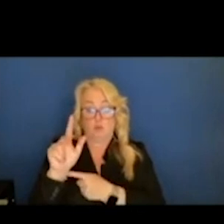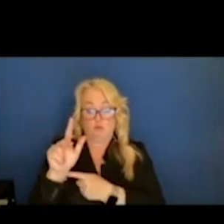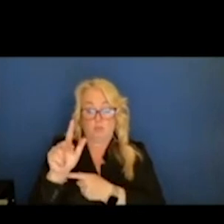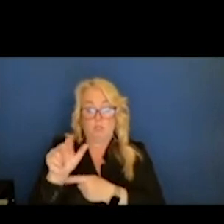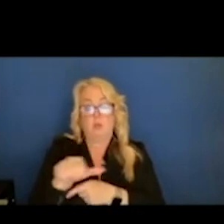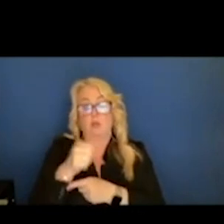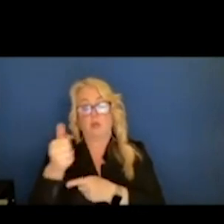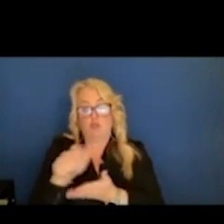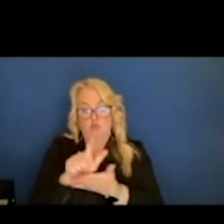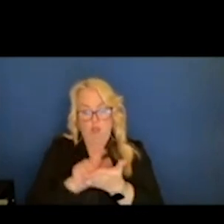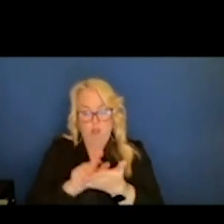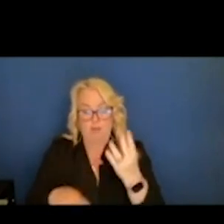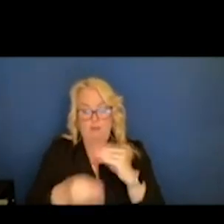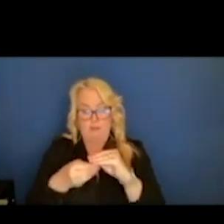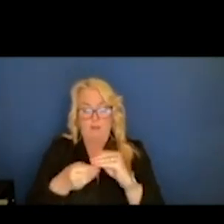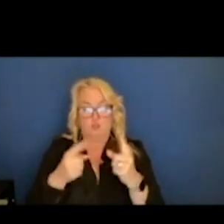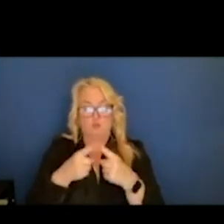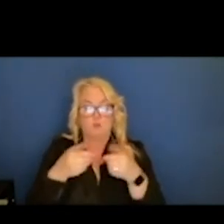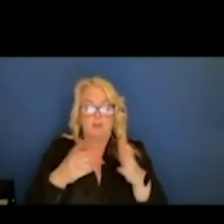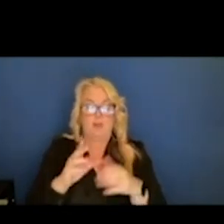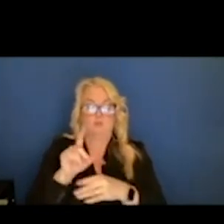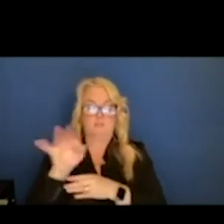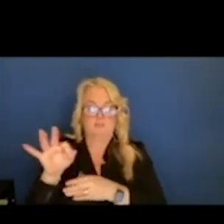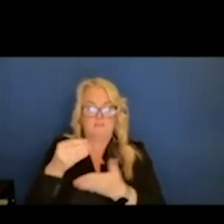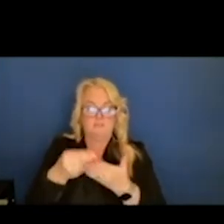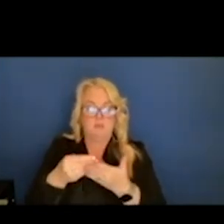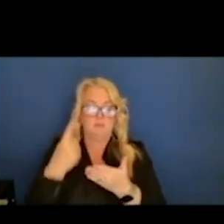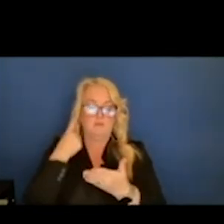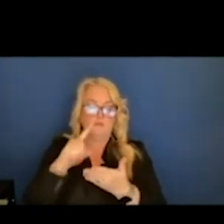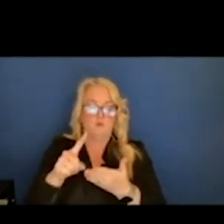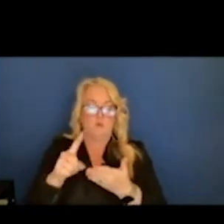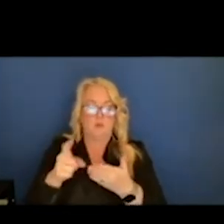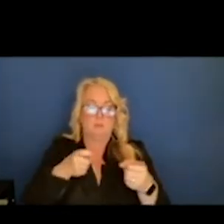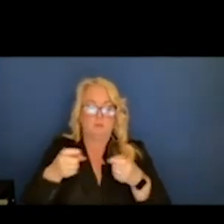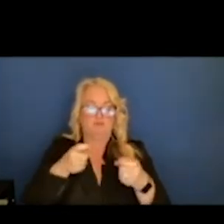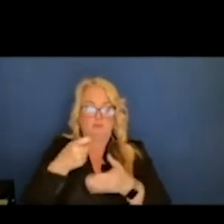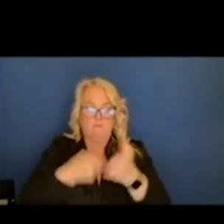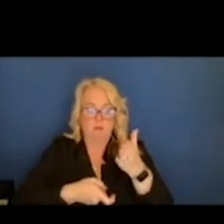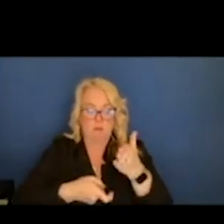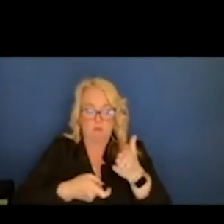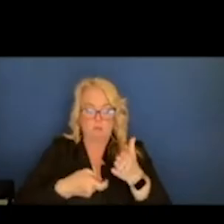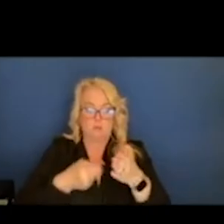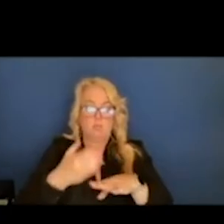In 2023, another law expanded this to allow DIF funds to cover administrative costs, improve